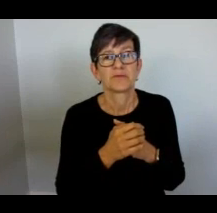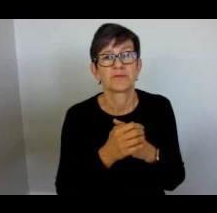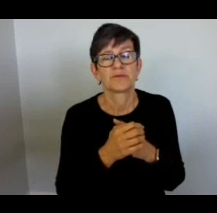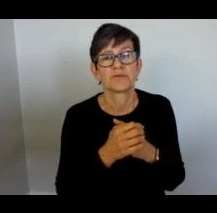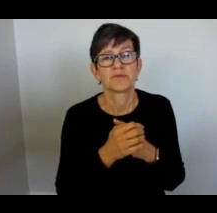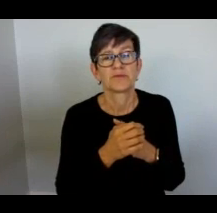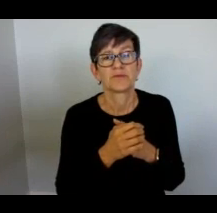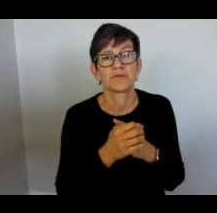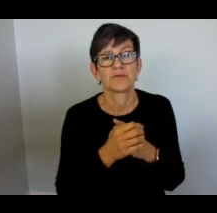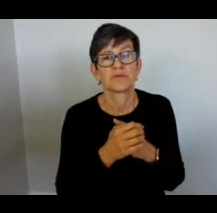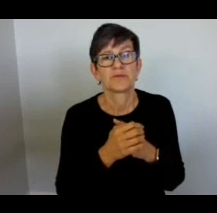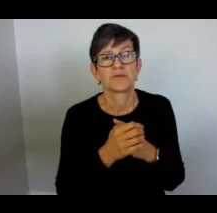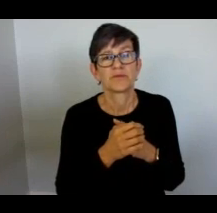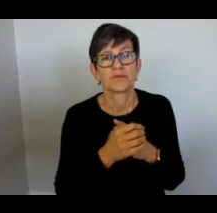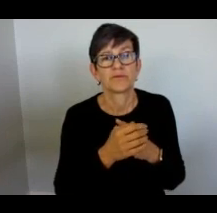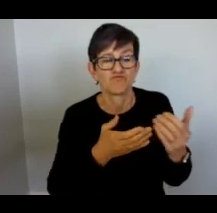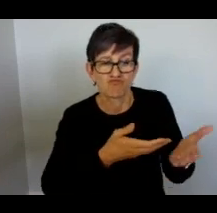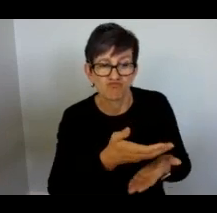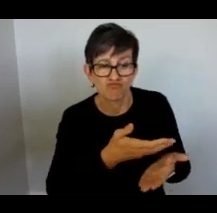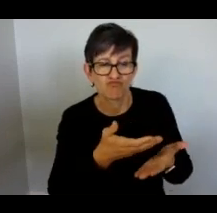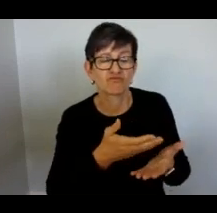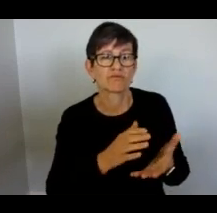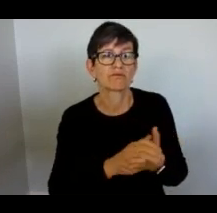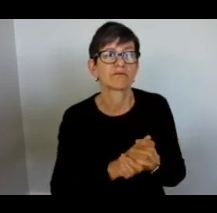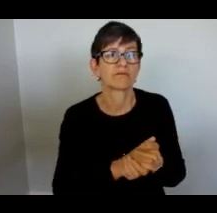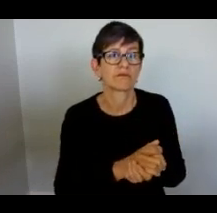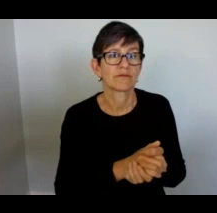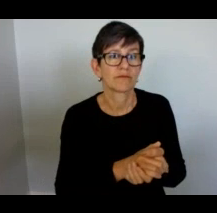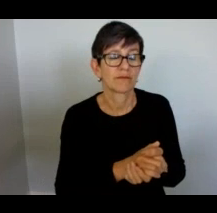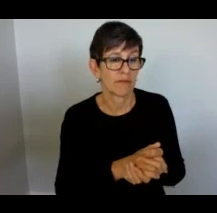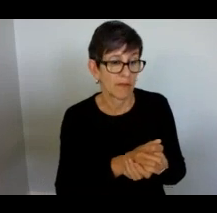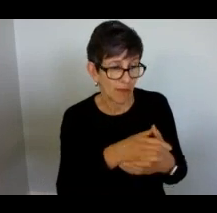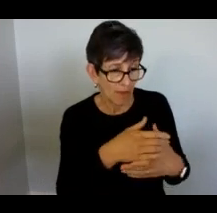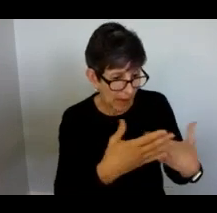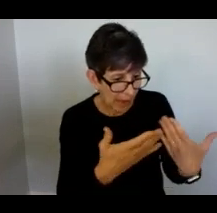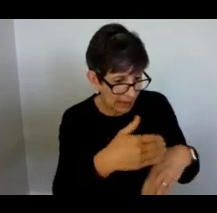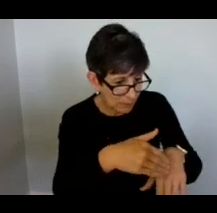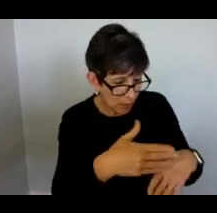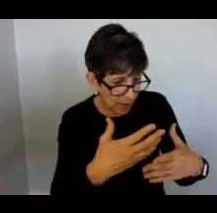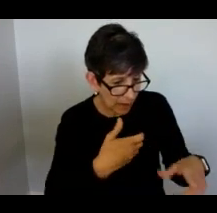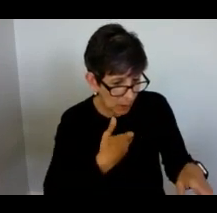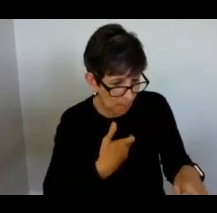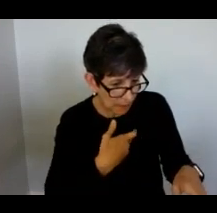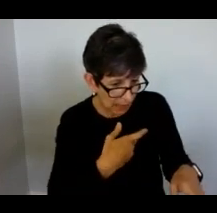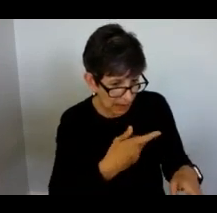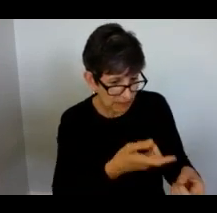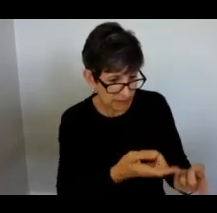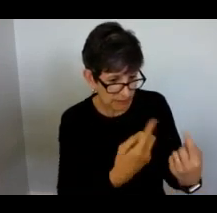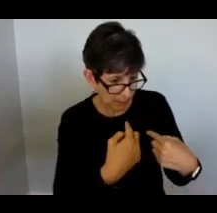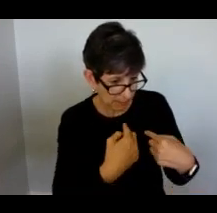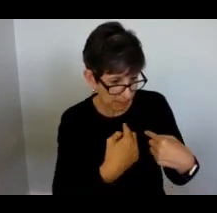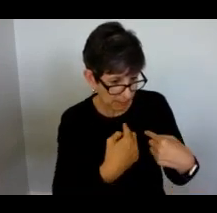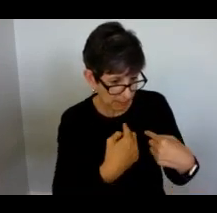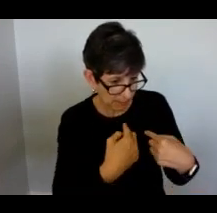and likewise can raise issues or complaints with service providers and/or escalate matters to the